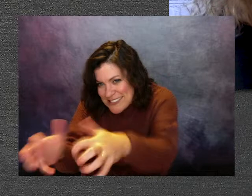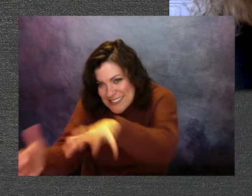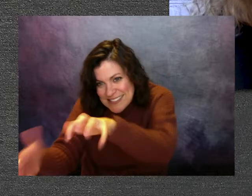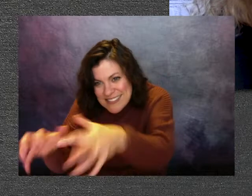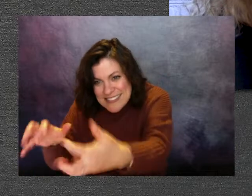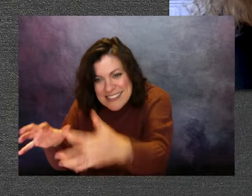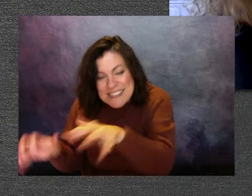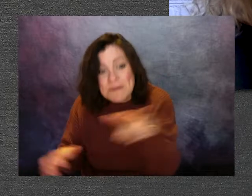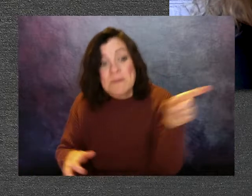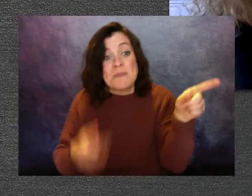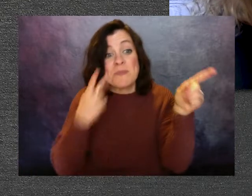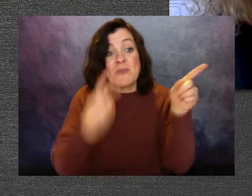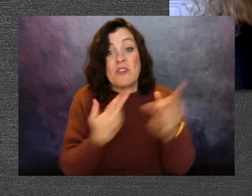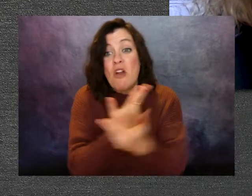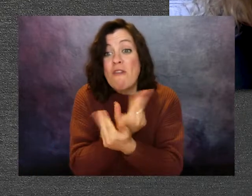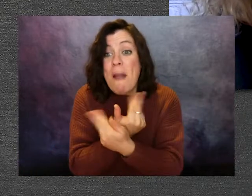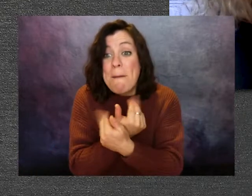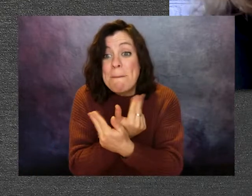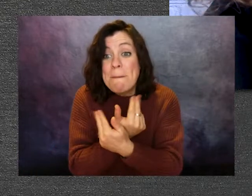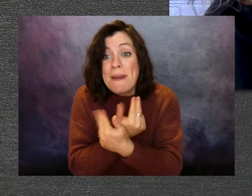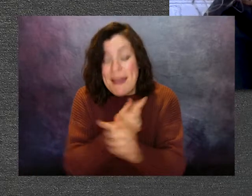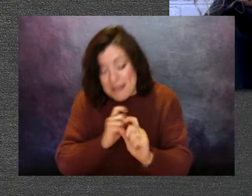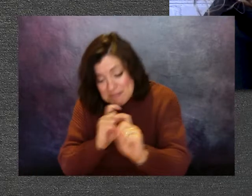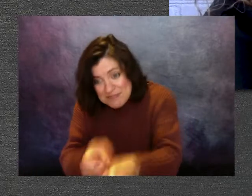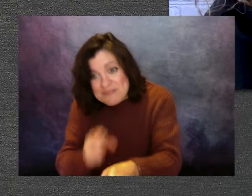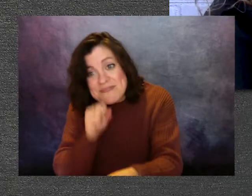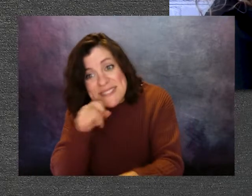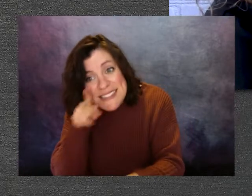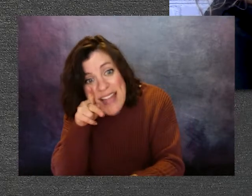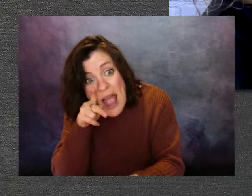Dr. Kep finds time to eat her own lunch too.